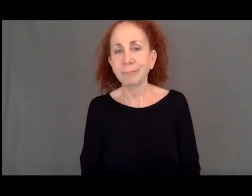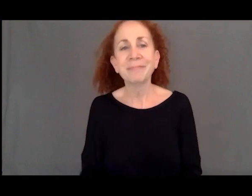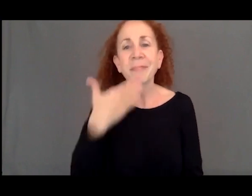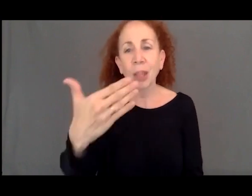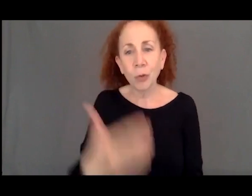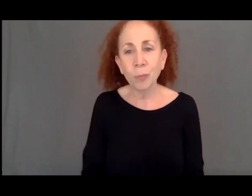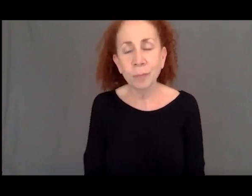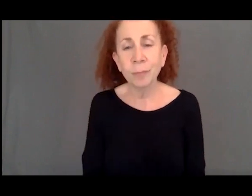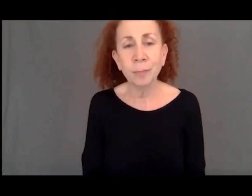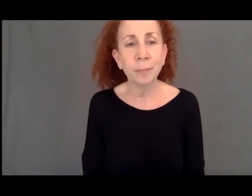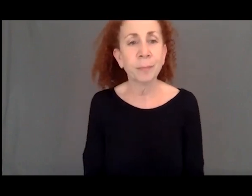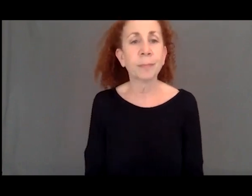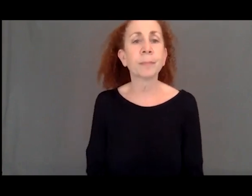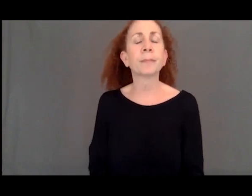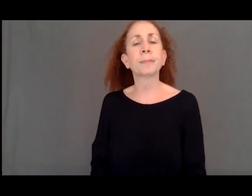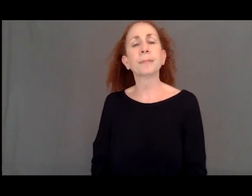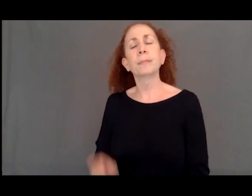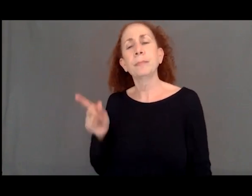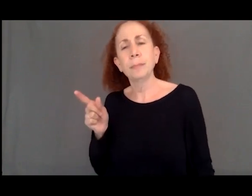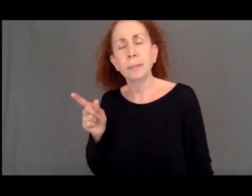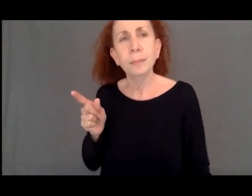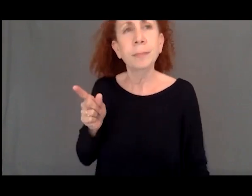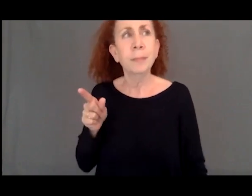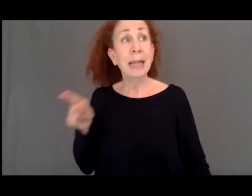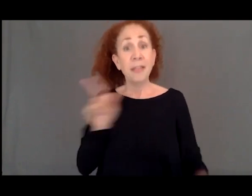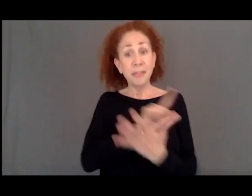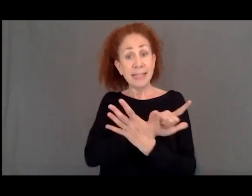Thank you. So when we were curating the series of public events,